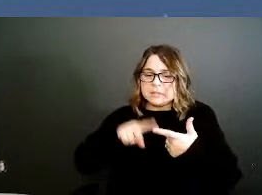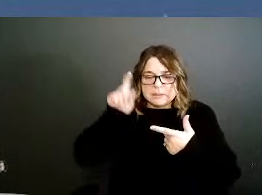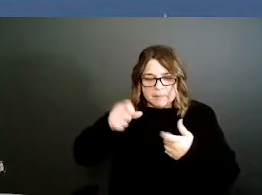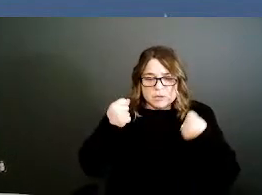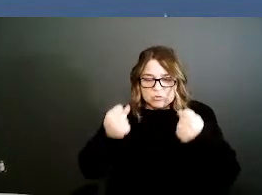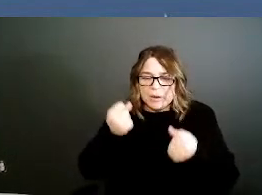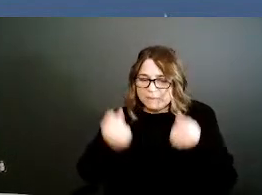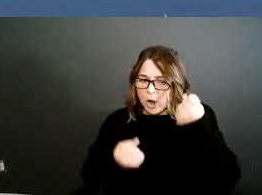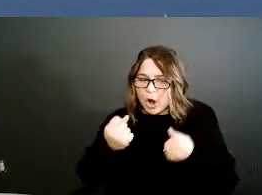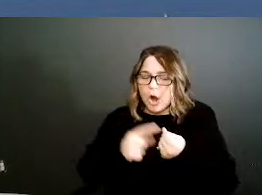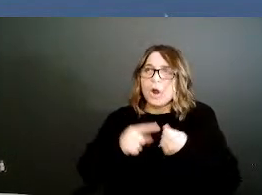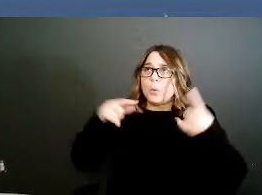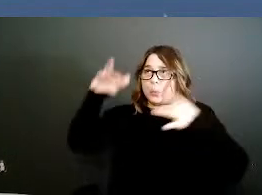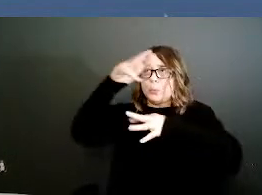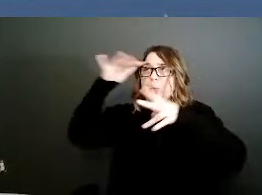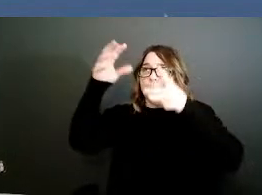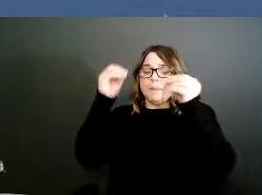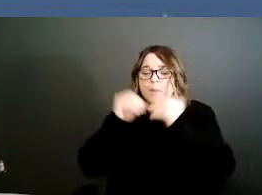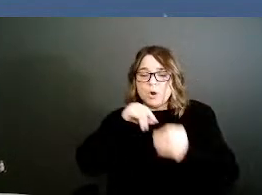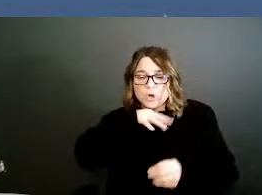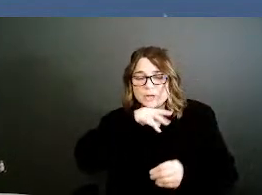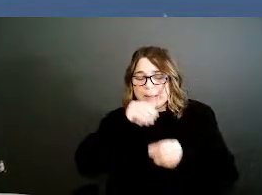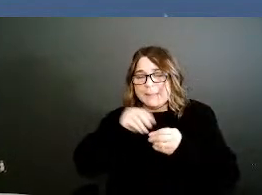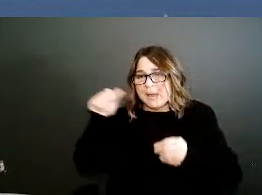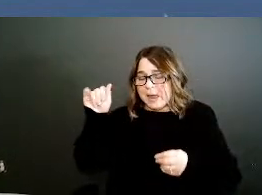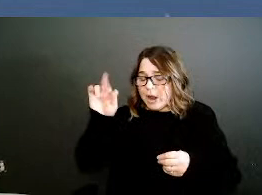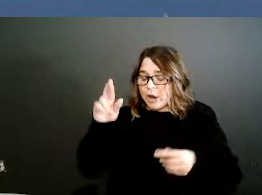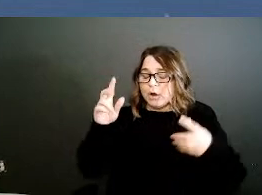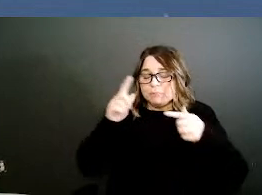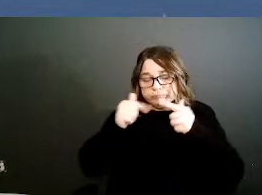ON THIS CALL SAY, PLEASE DO NOT GIVE THIS EXTRA MONEY TO THE MPD. THANK YOU.